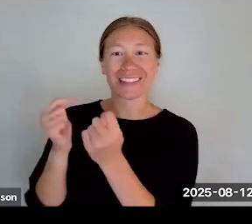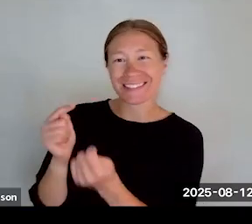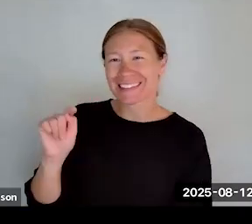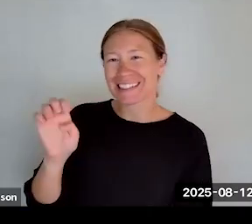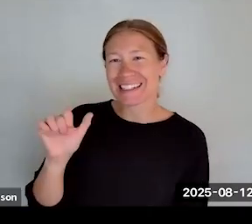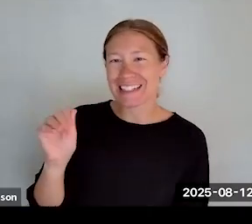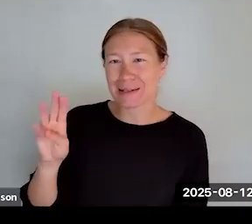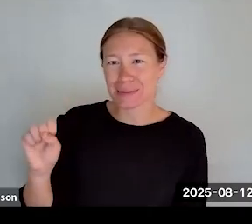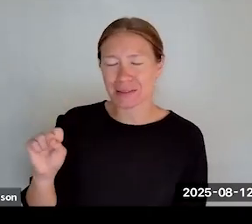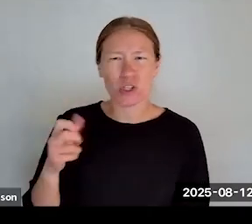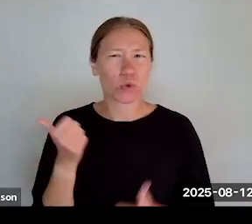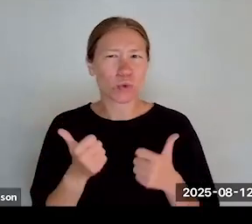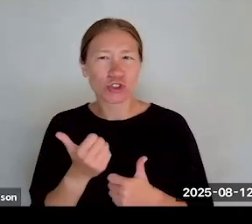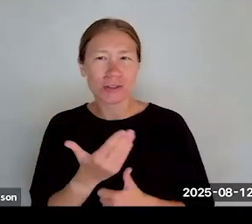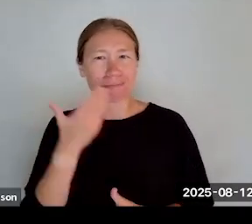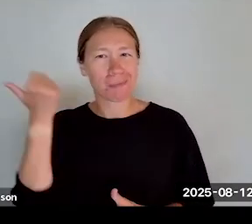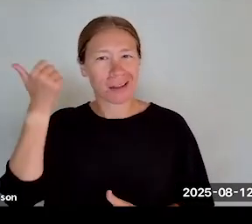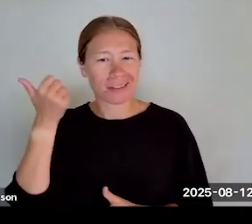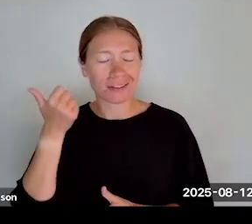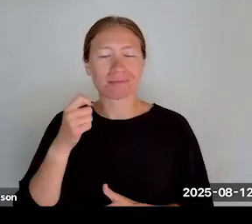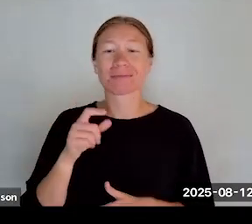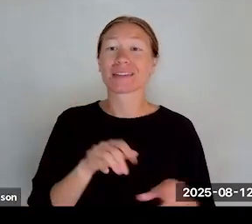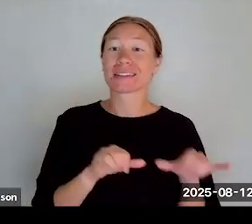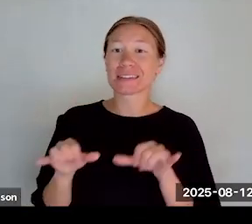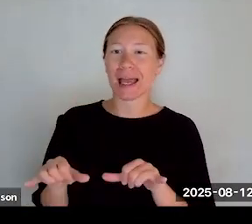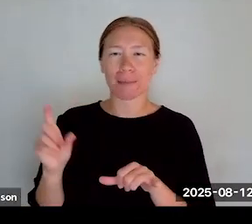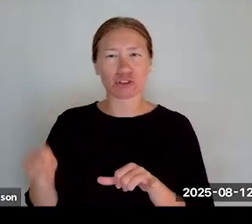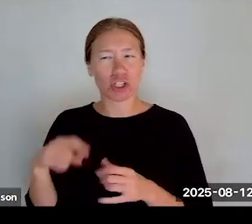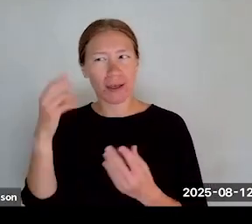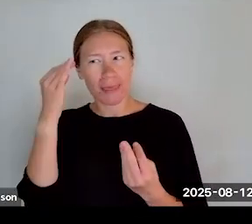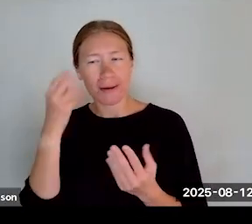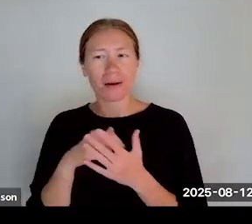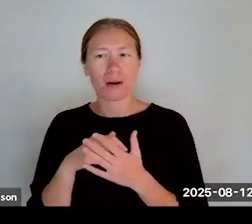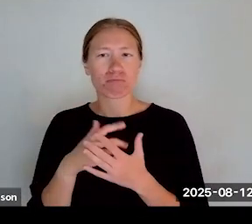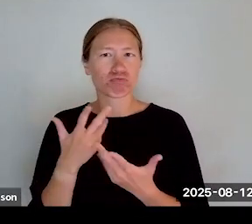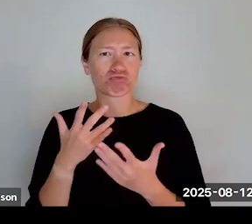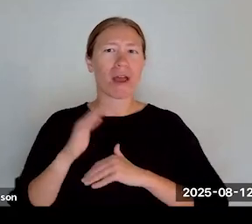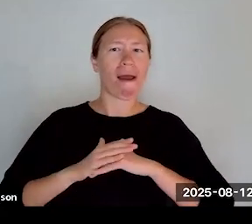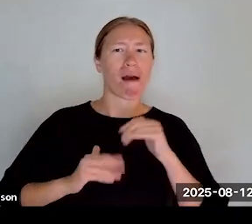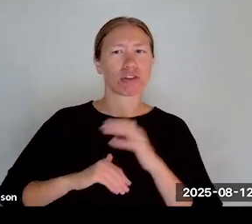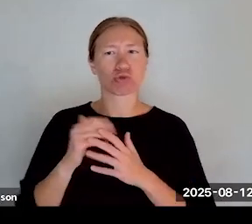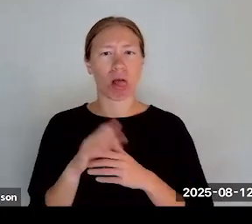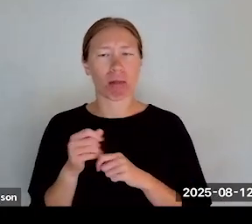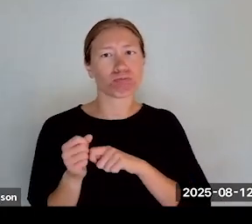Similarly, assess whether your message is casual enough to be conveyed through an instant messaging platform, like G Chat,